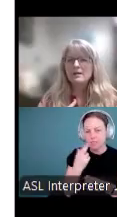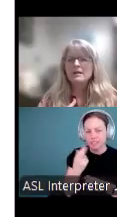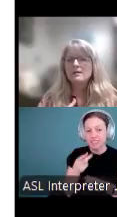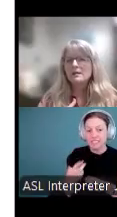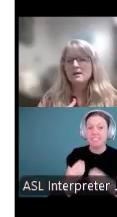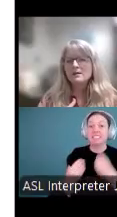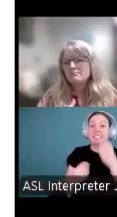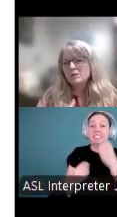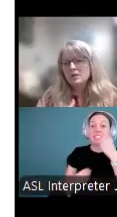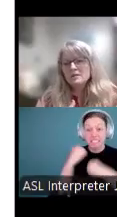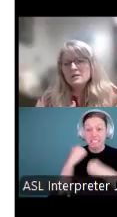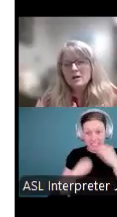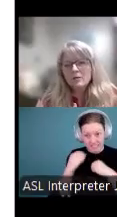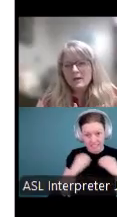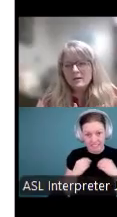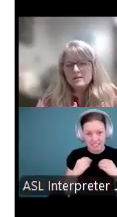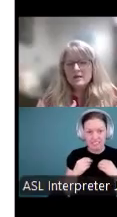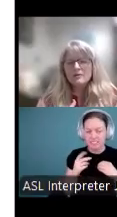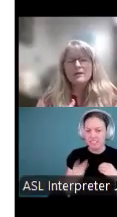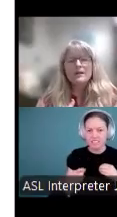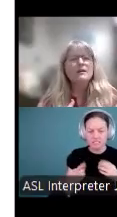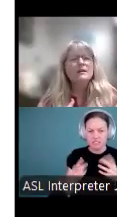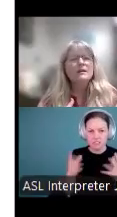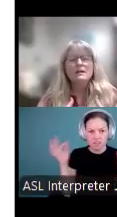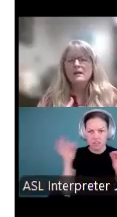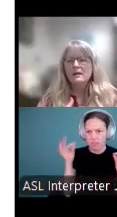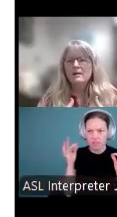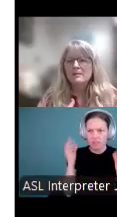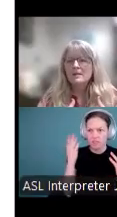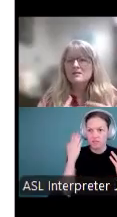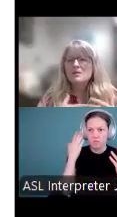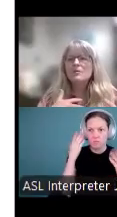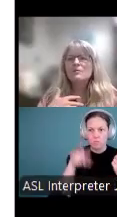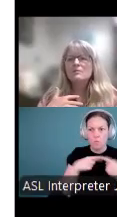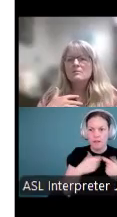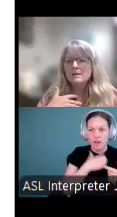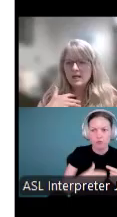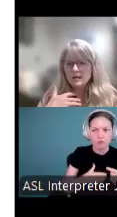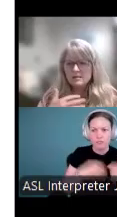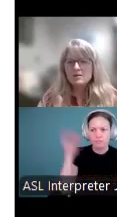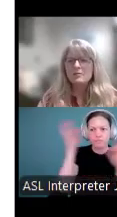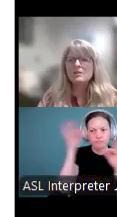he, he couldn't tell when he was hungry, and so mom had to start